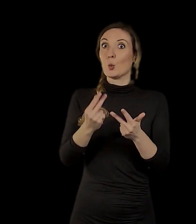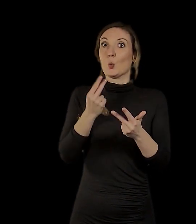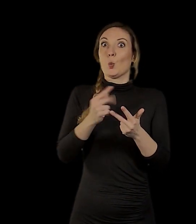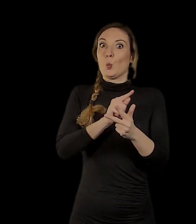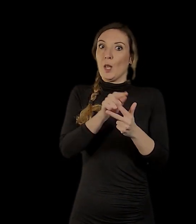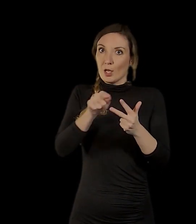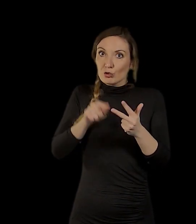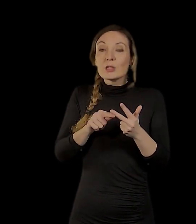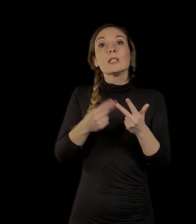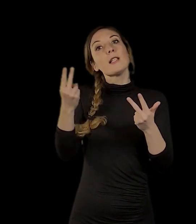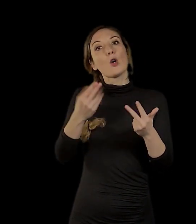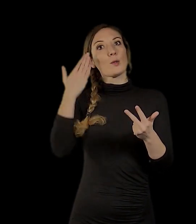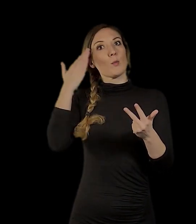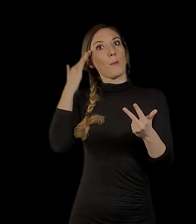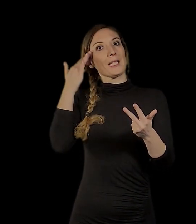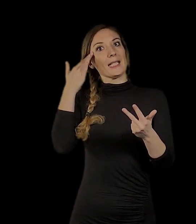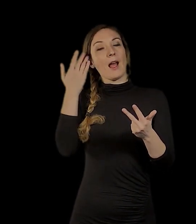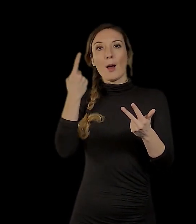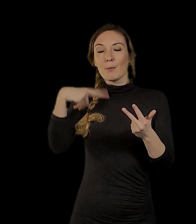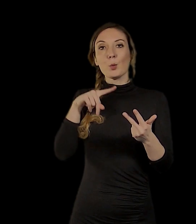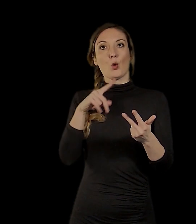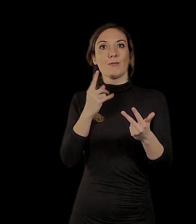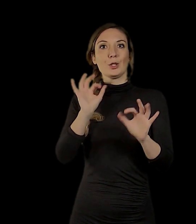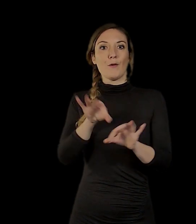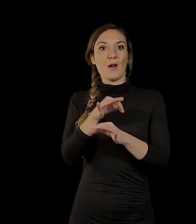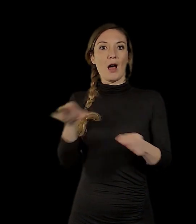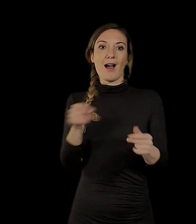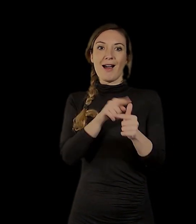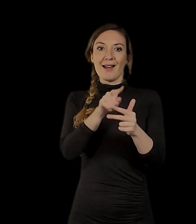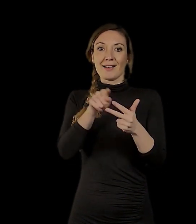which will be a kind of covered public space in